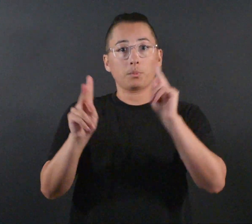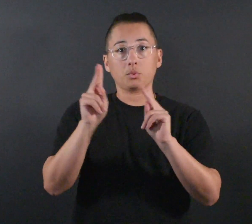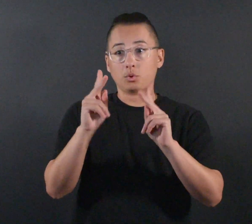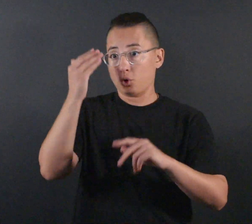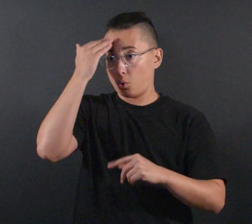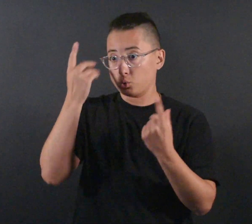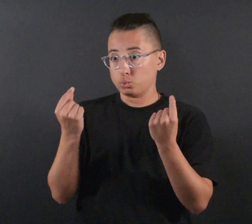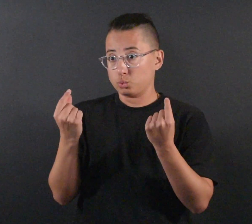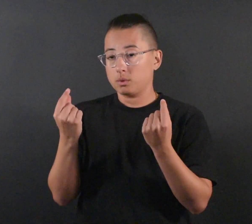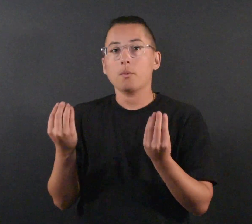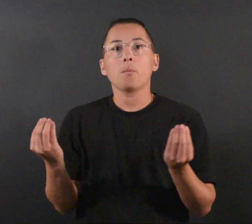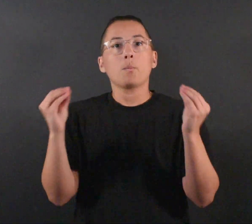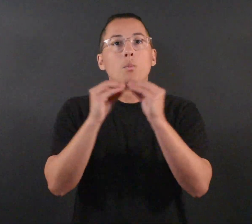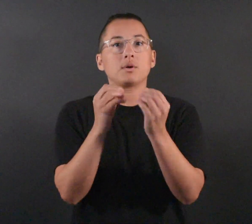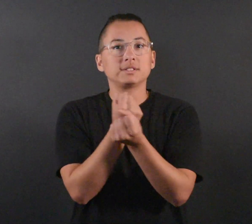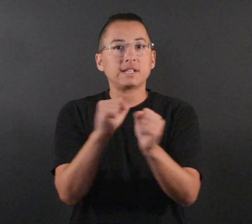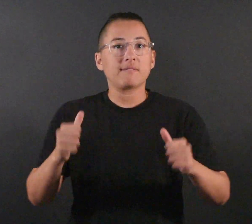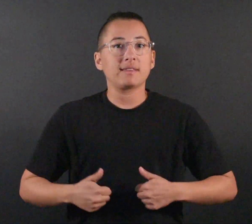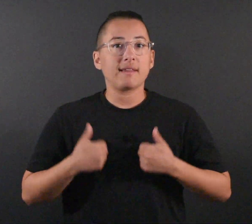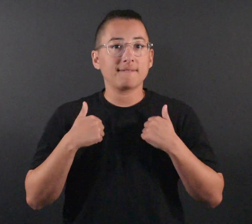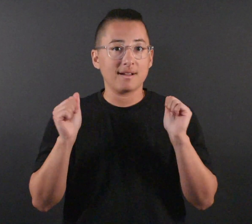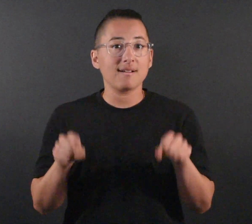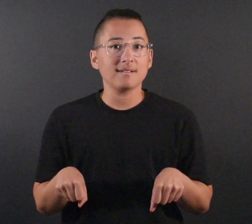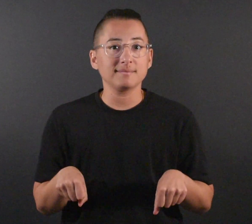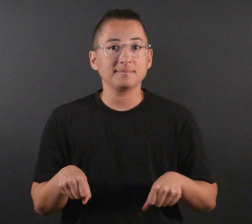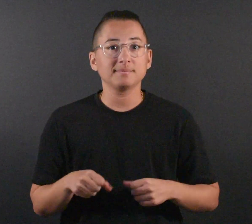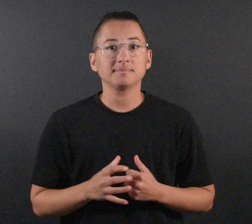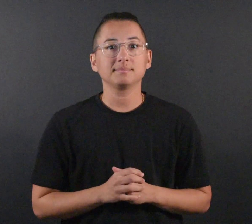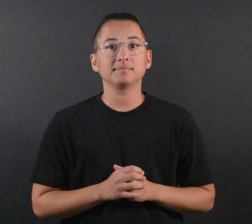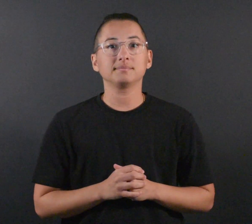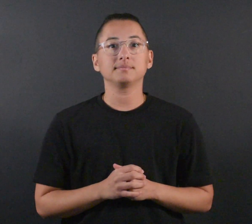The more people who know what to do, the more lives can be saved.